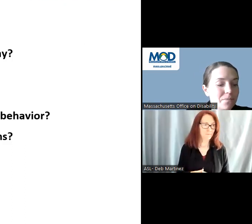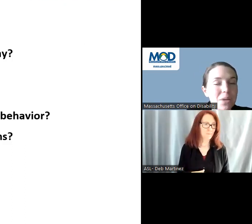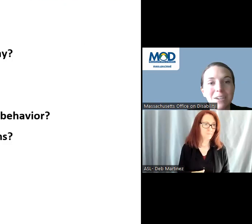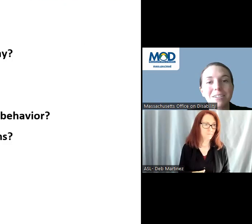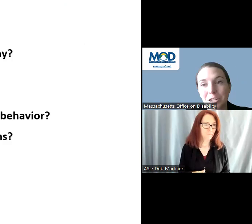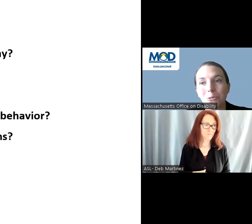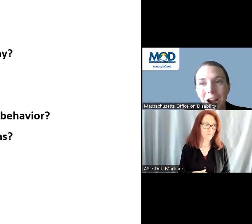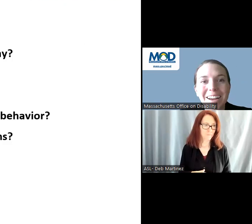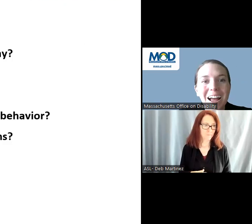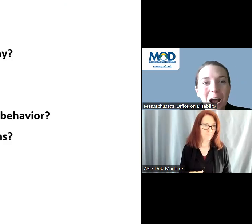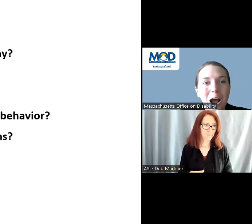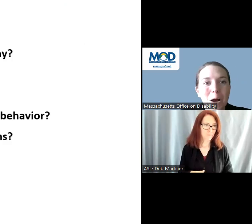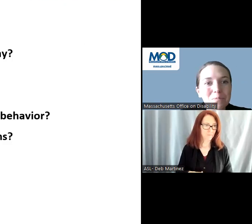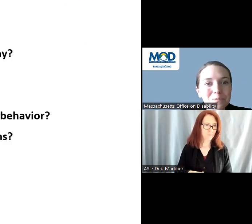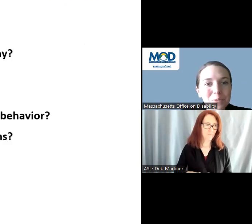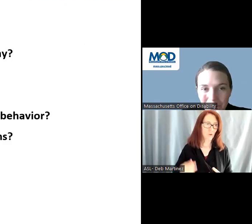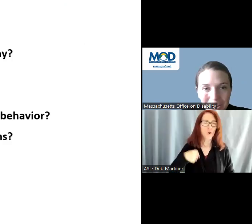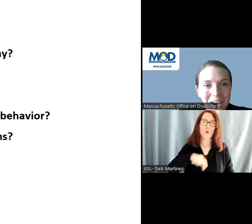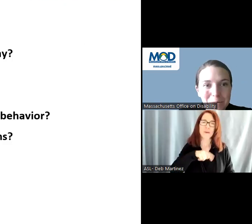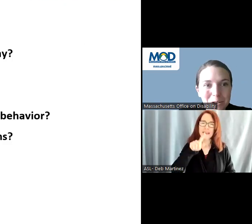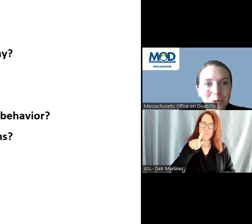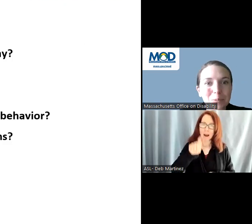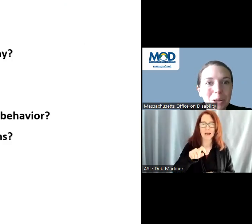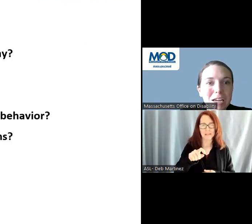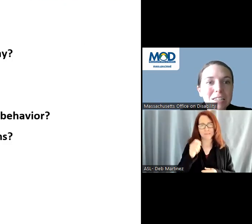big deal right um bring an animal to workplace